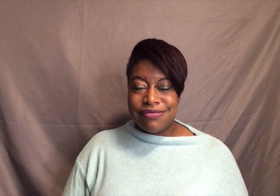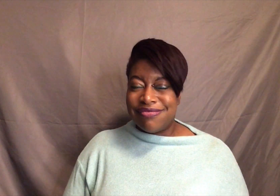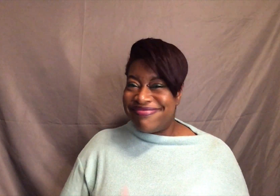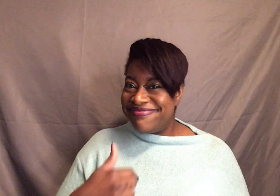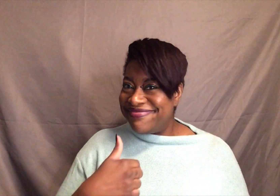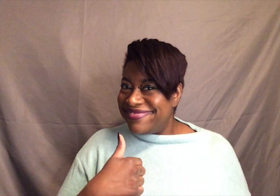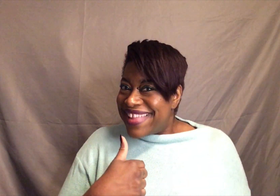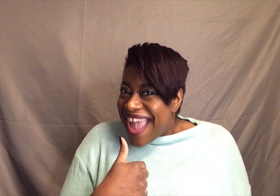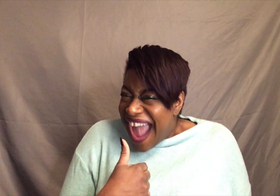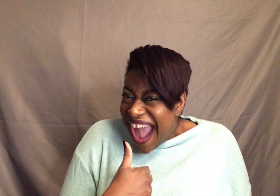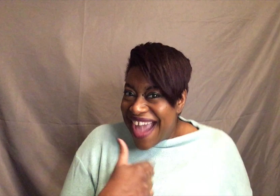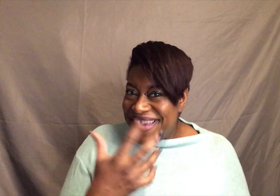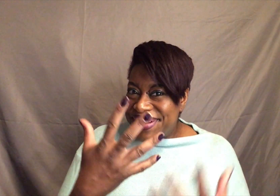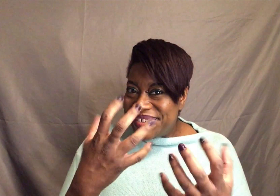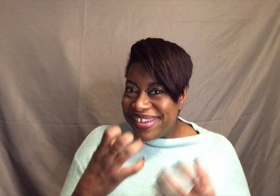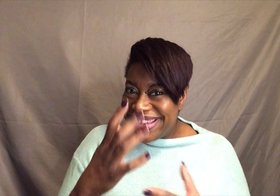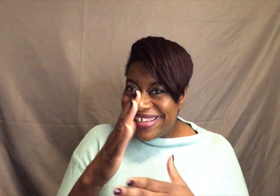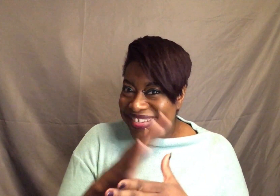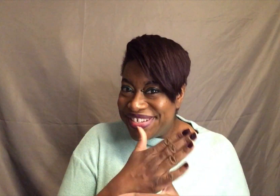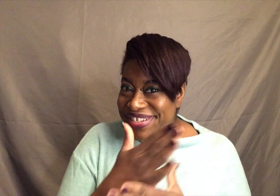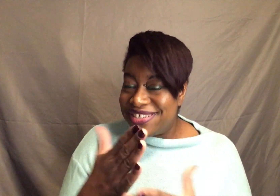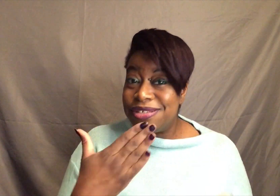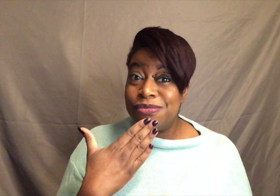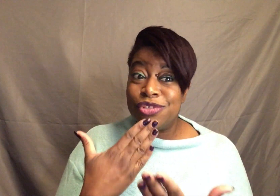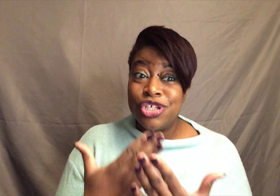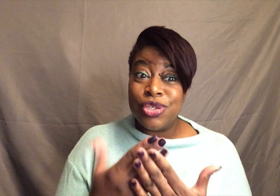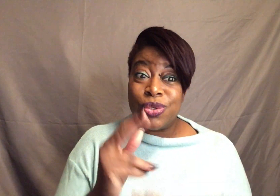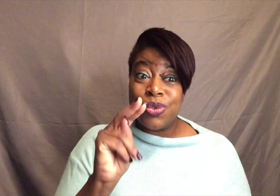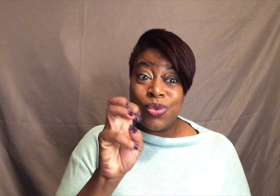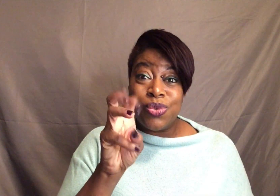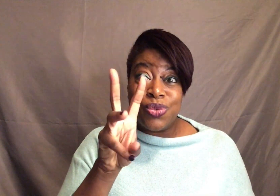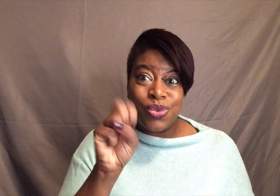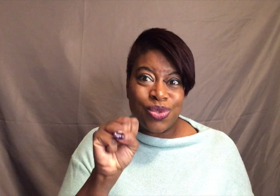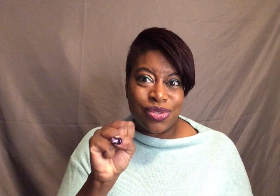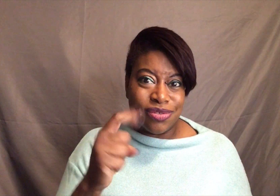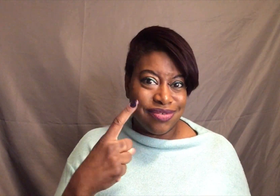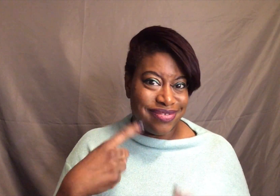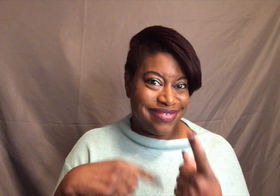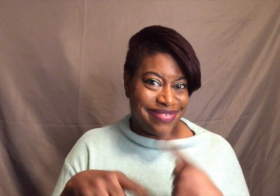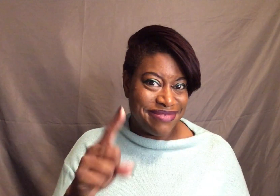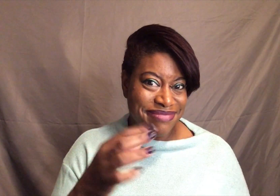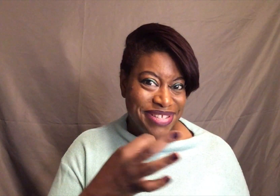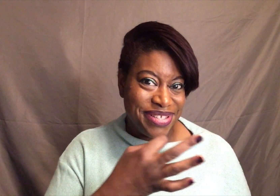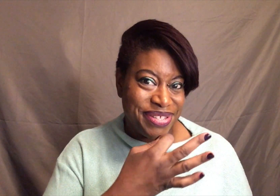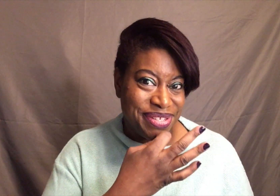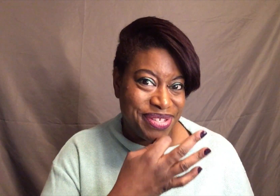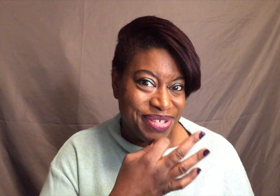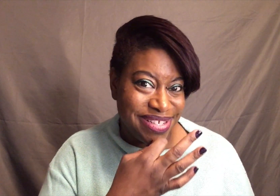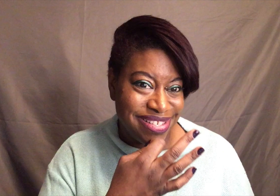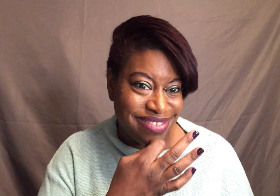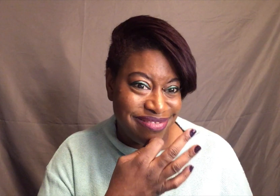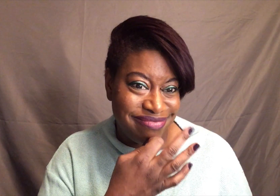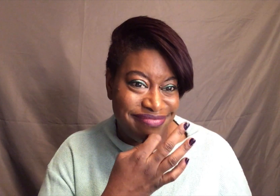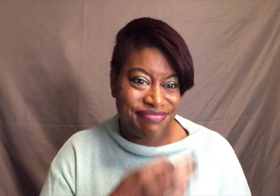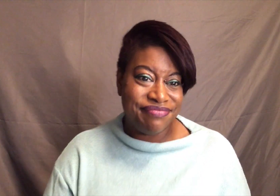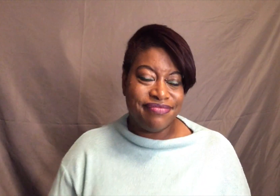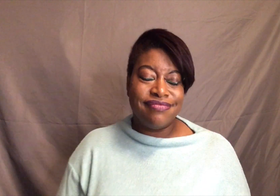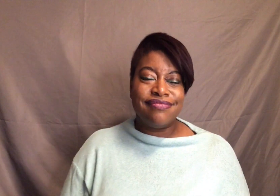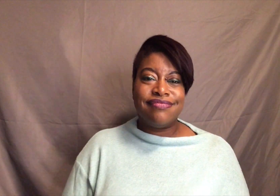Let me share a bit of good news that’s coming soon.